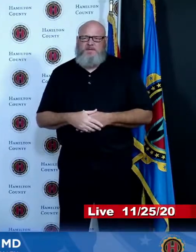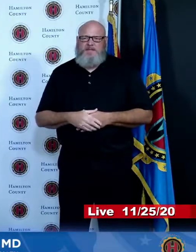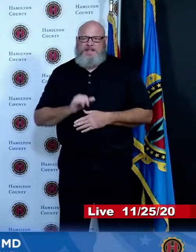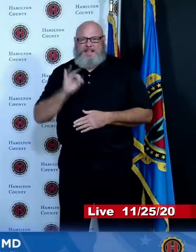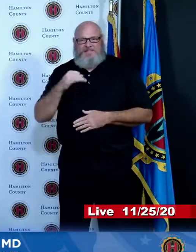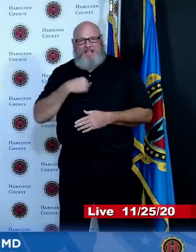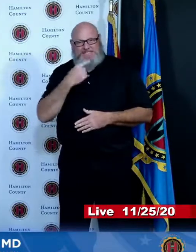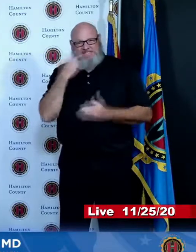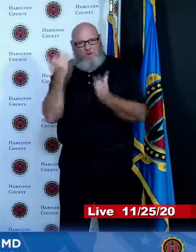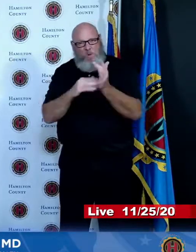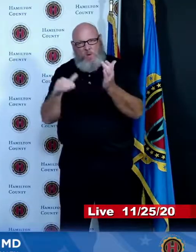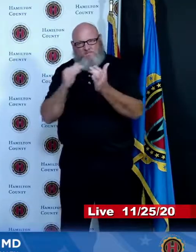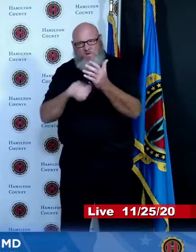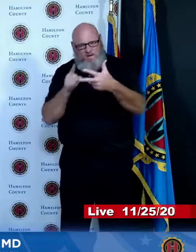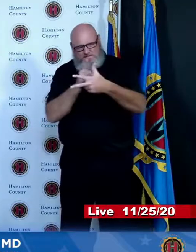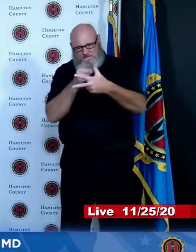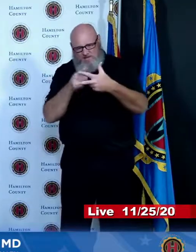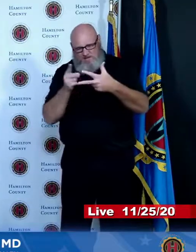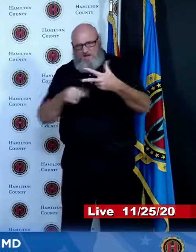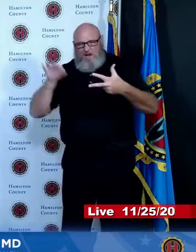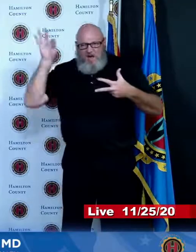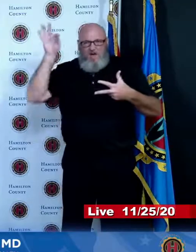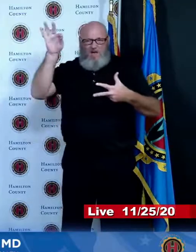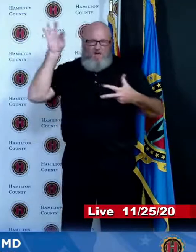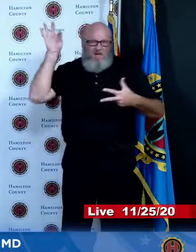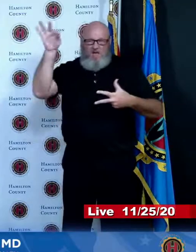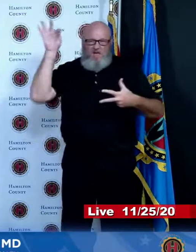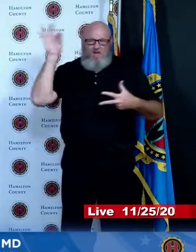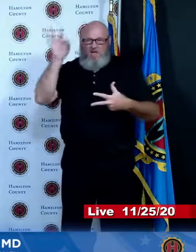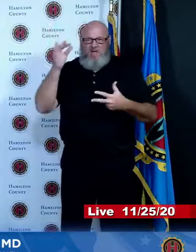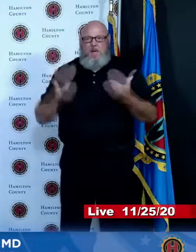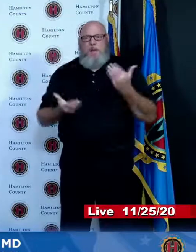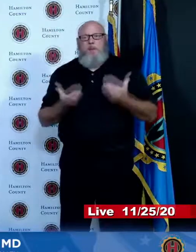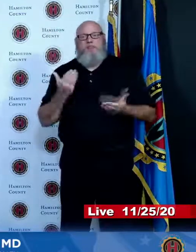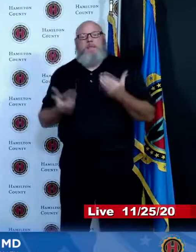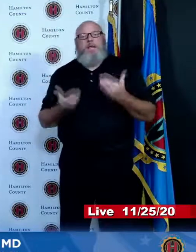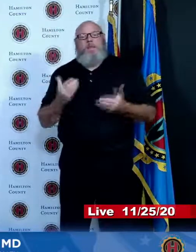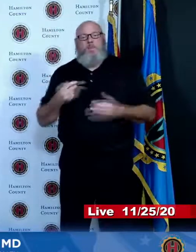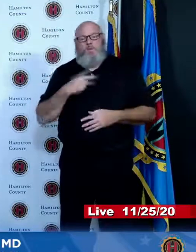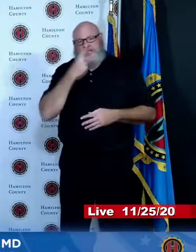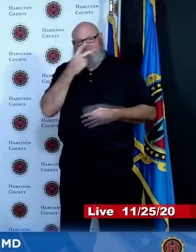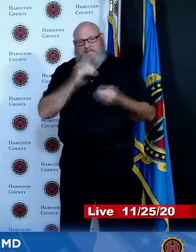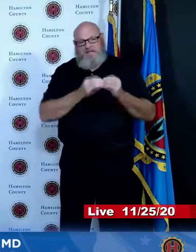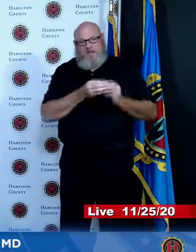graph into a true downtrend and avoid the disaster that I am I'm just so worried is coming our way